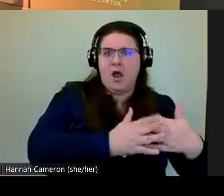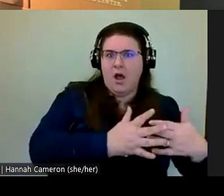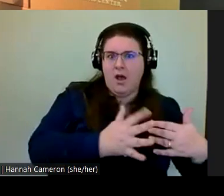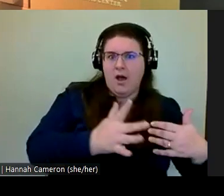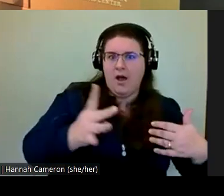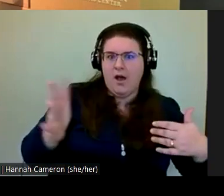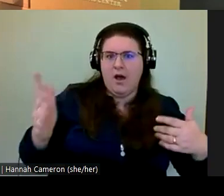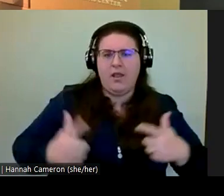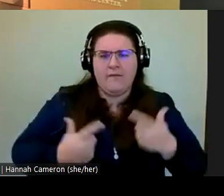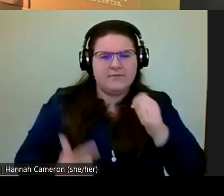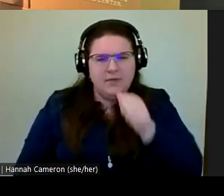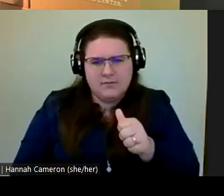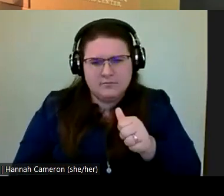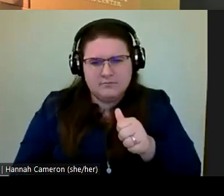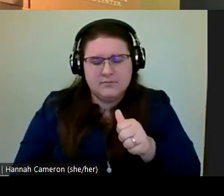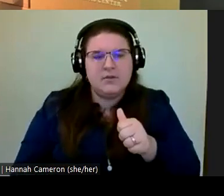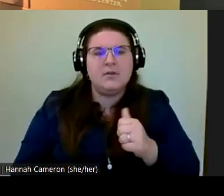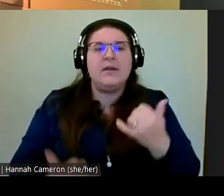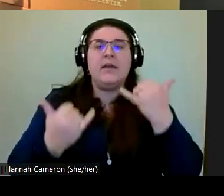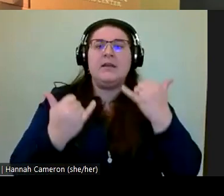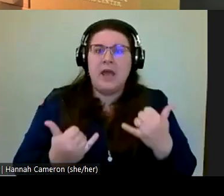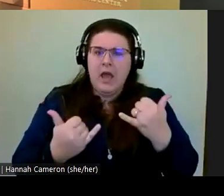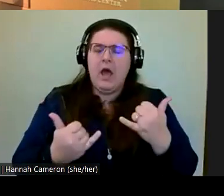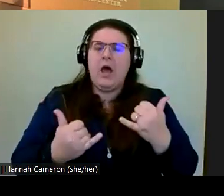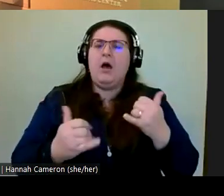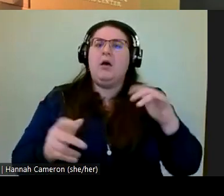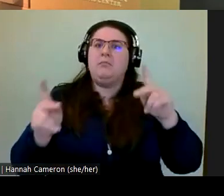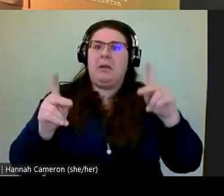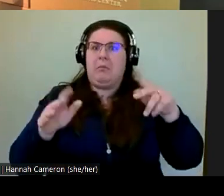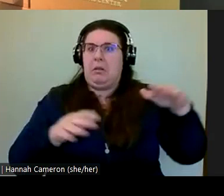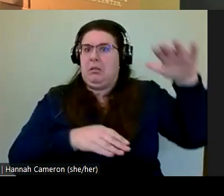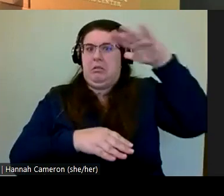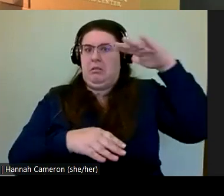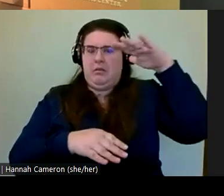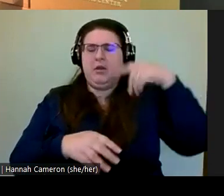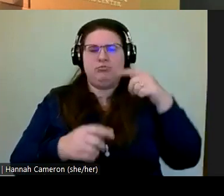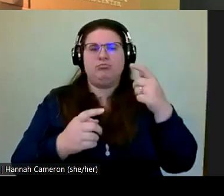people are increasingly recognizing this in our region we work with some very large area employers